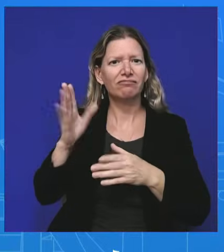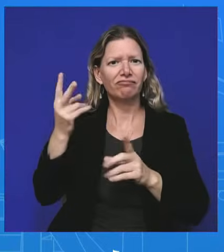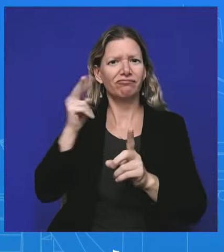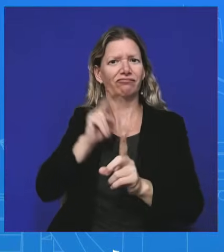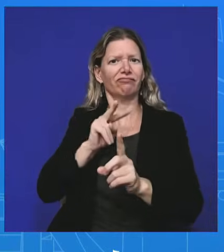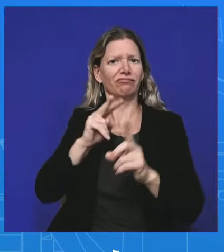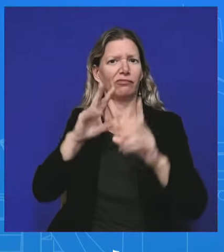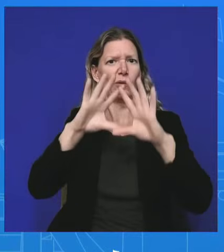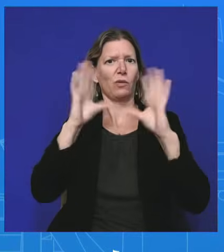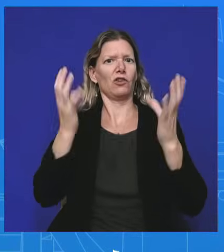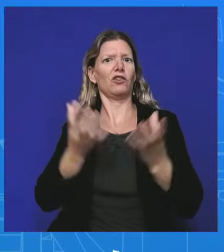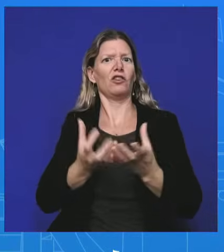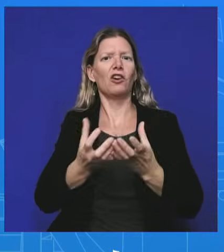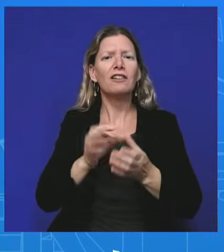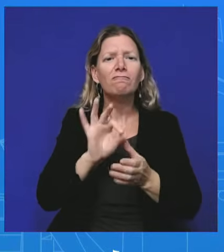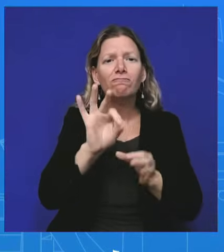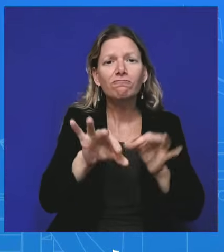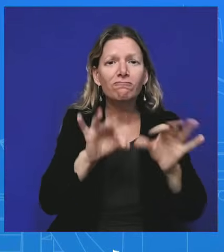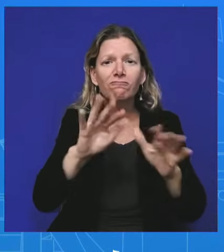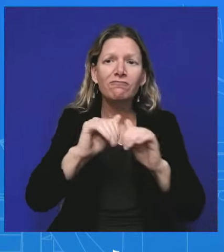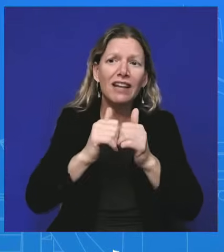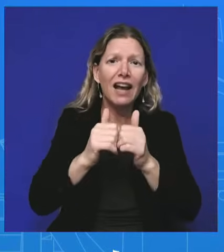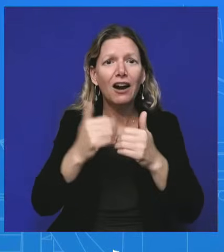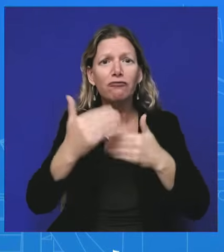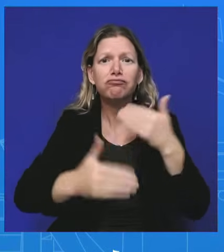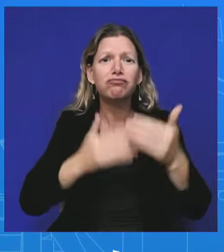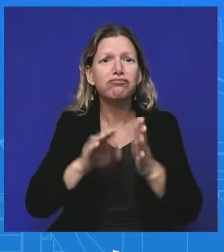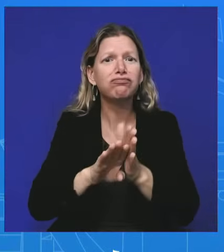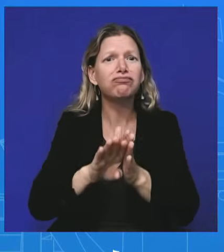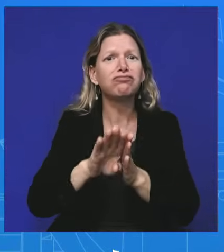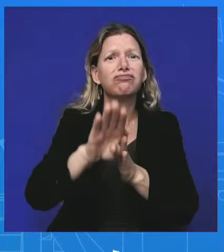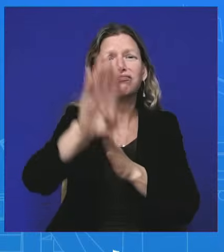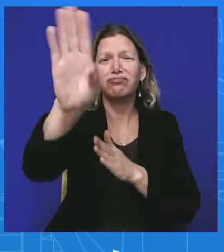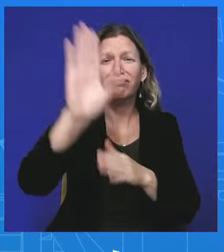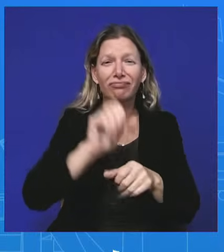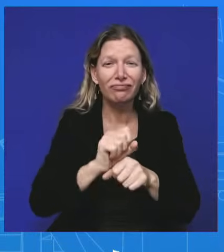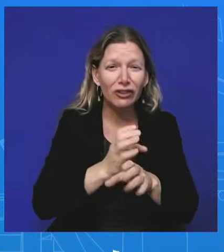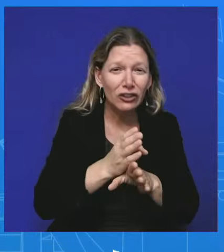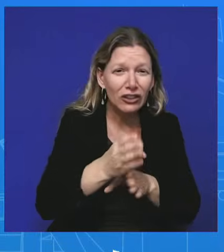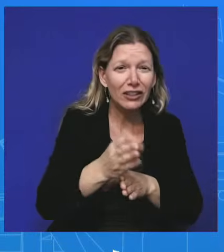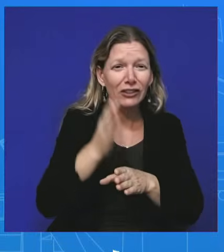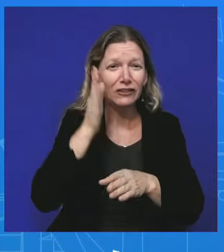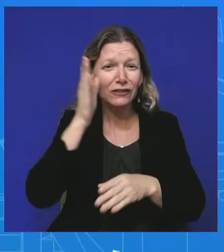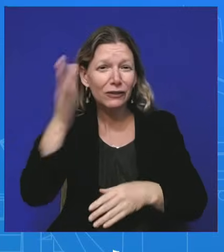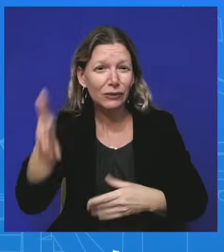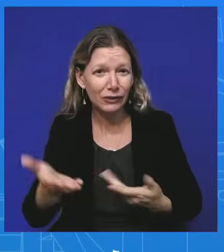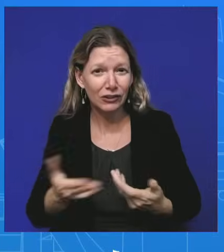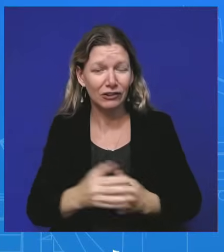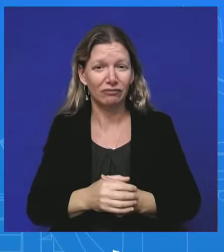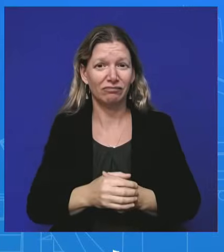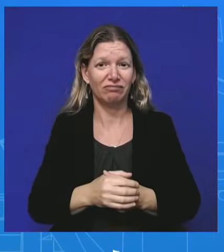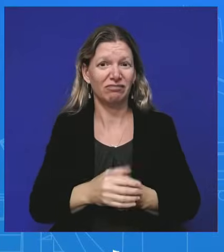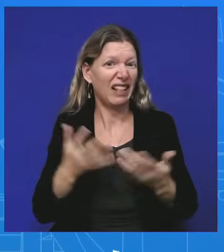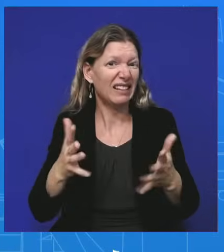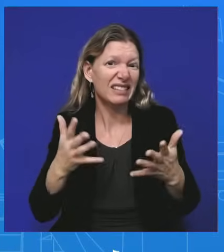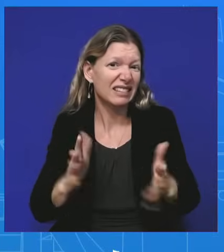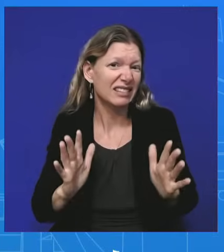in their careers, in their future. And so, not going to get beyond that. The Press: Does he at least proactively want to bring up this issue, especially because the --